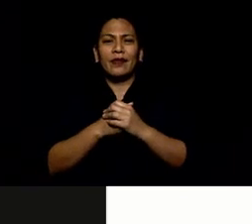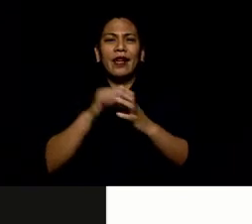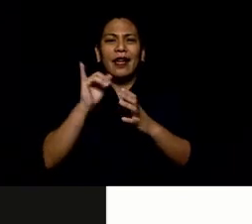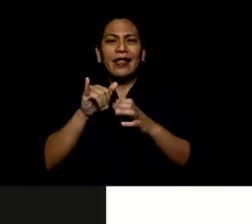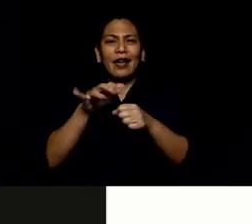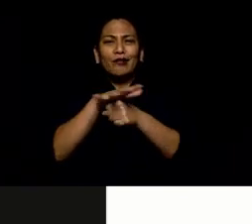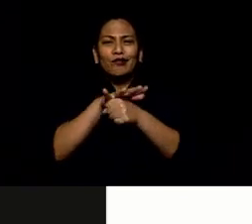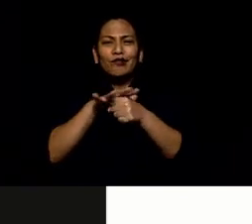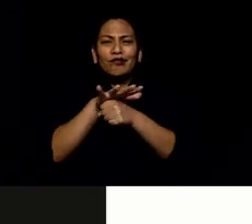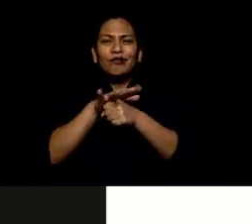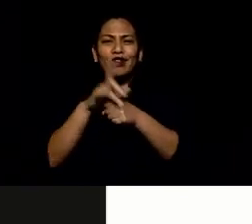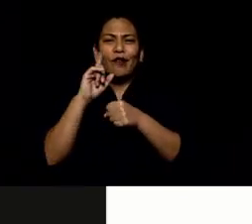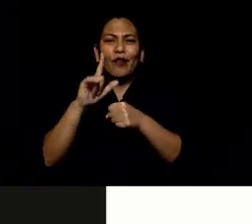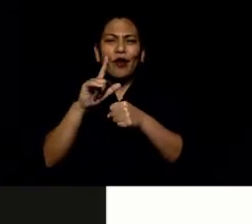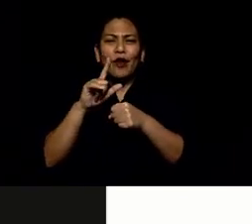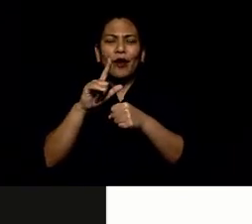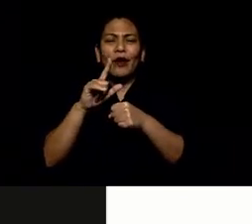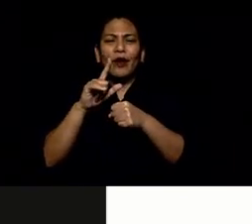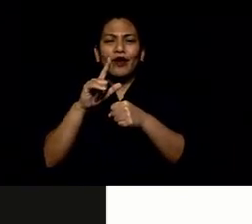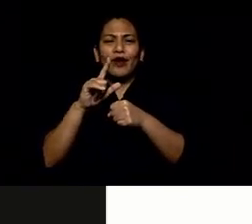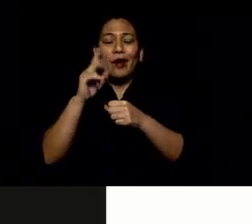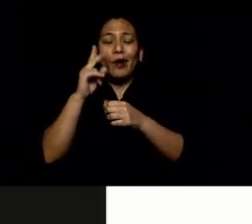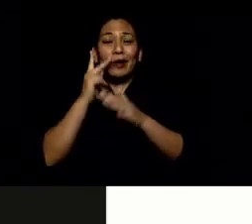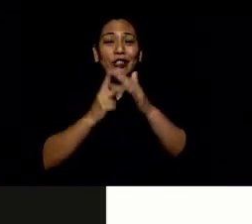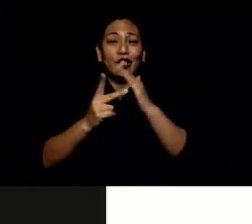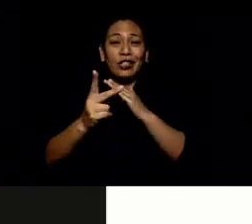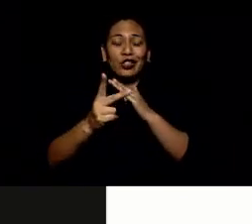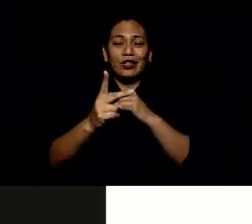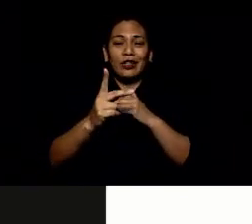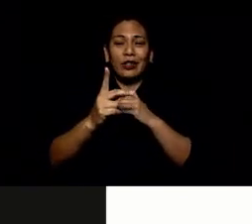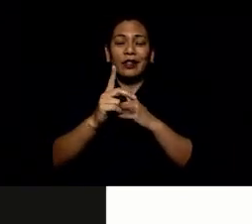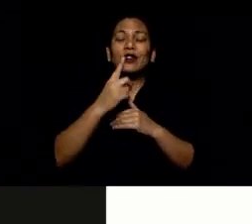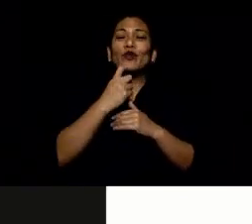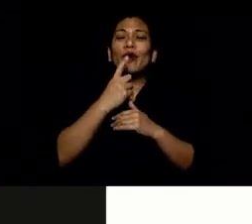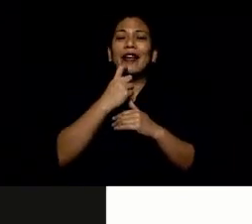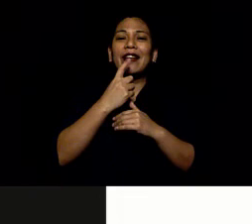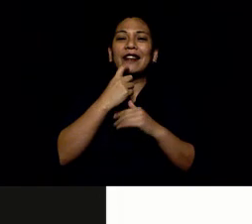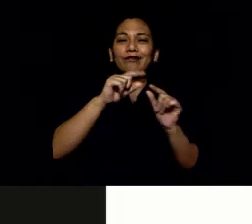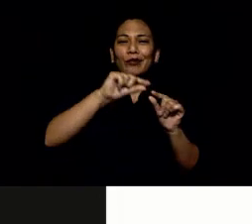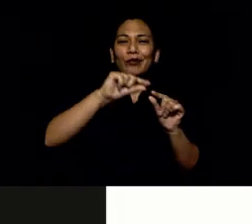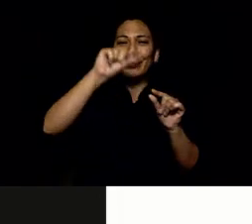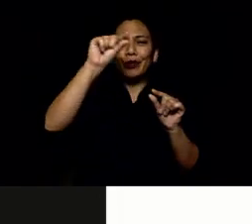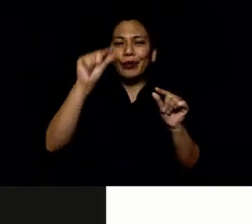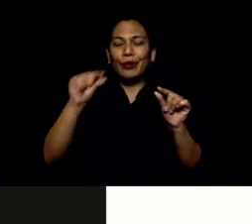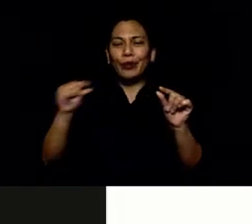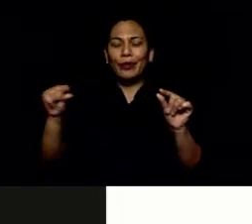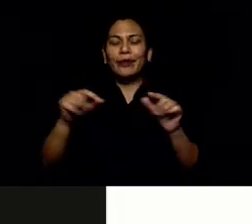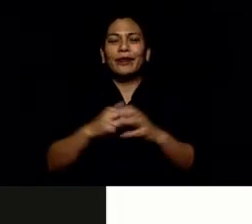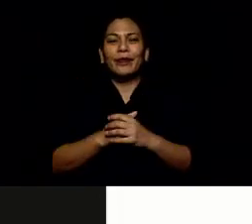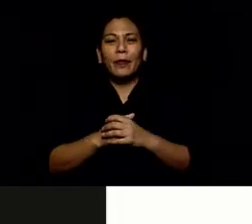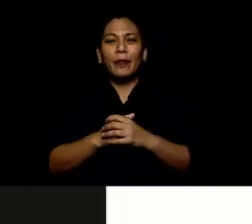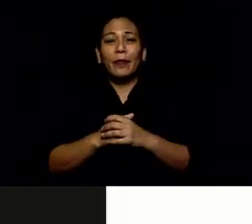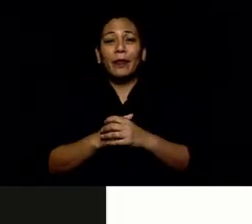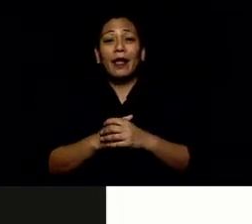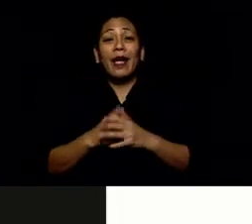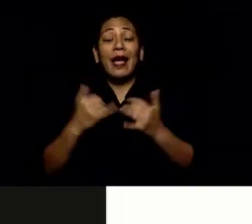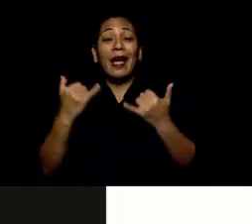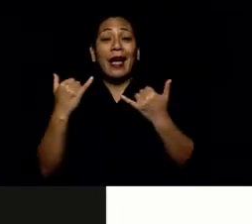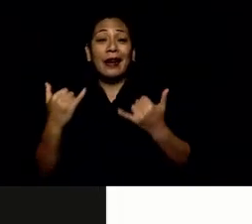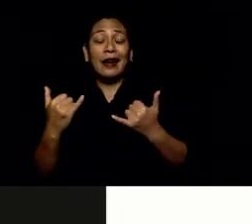Um, projection was the red line and. Where we are is basically the orange line.